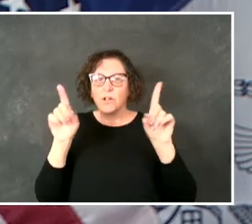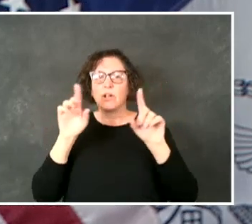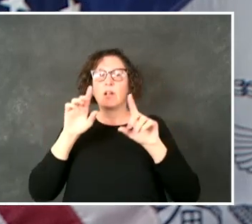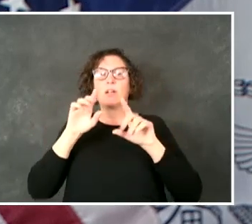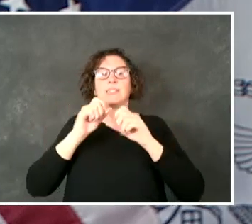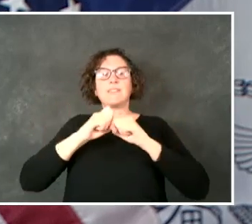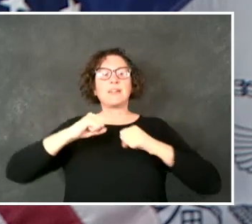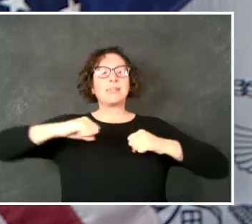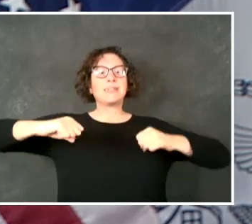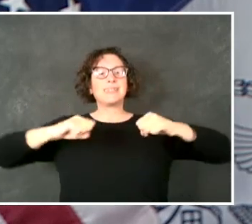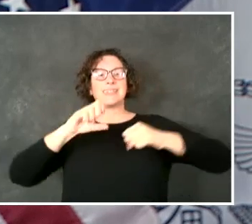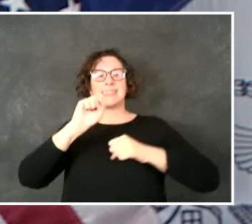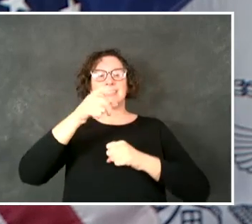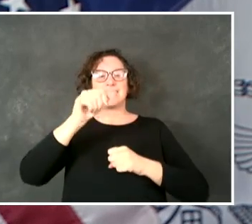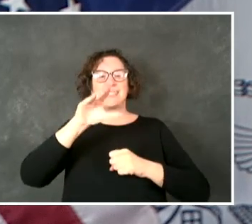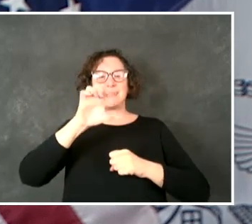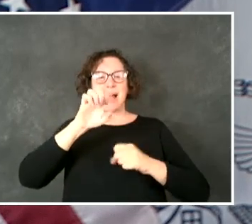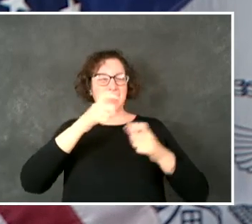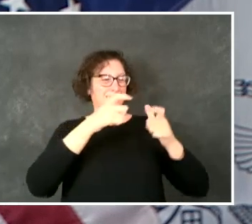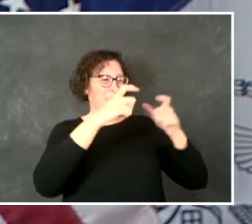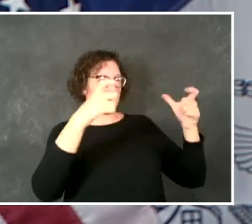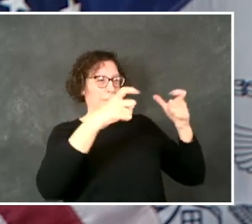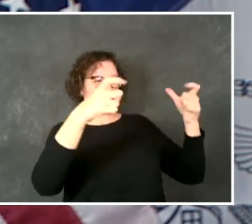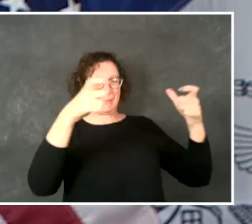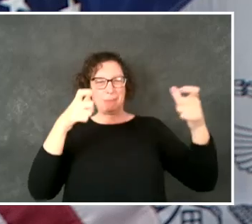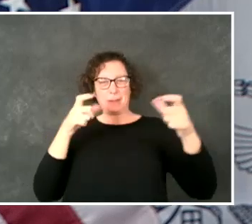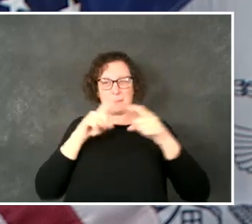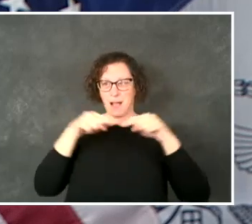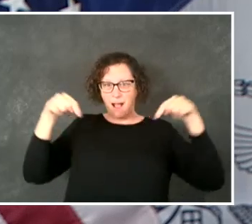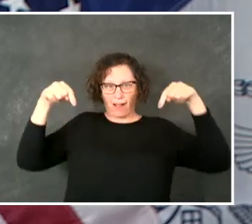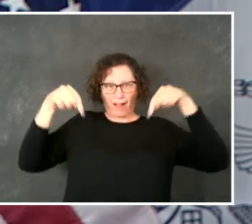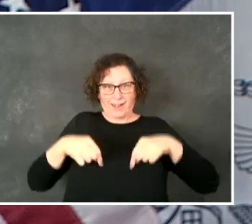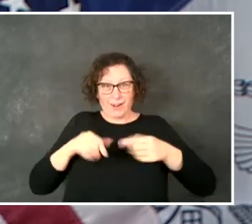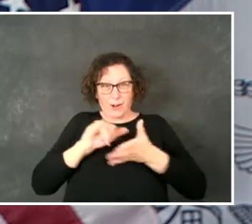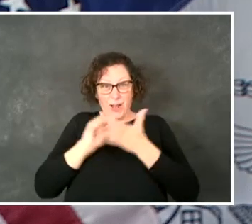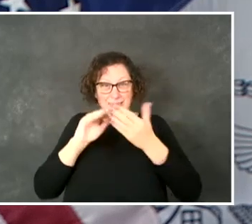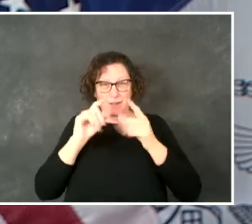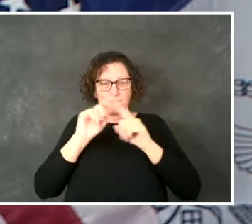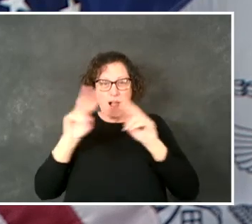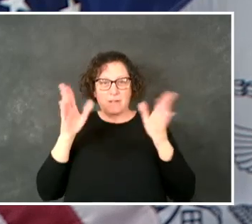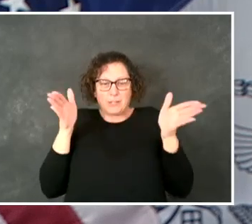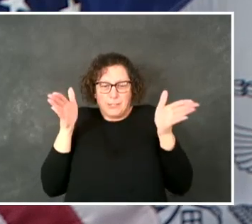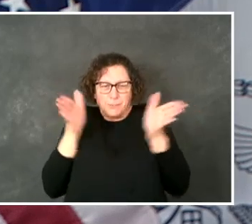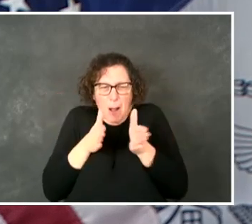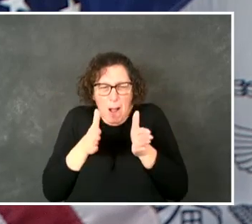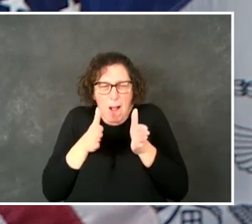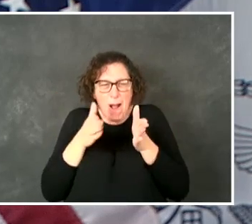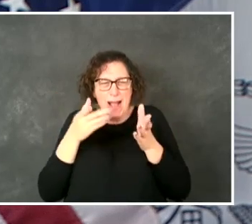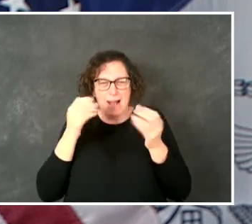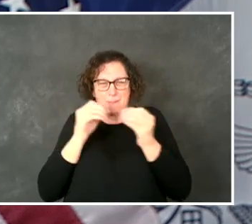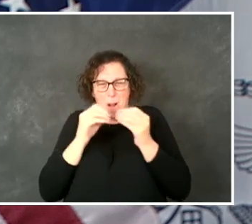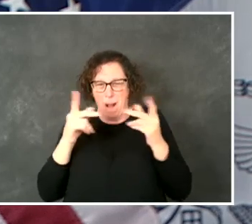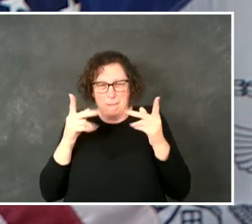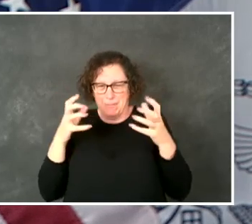YOU HAVE MANY, MANY FEWER PEOPLE CONCENTRATED IN BIG BUILDINGS. THERE'S MANY,